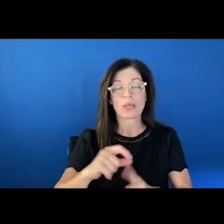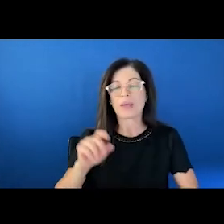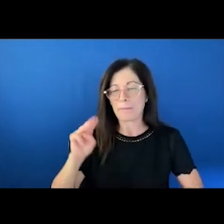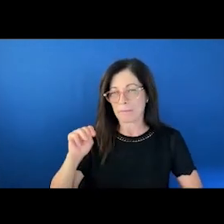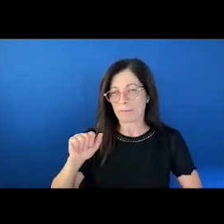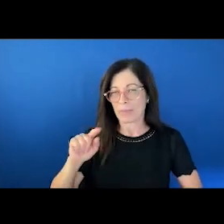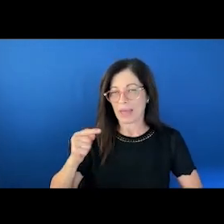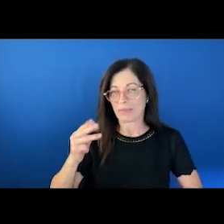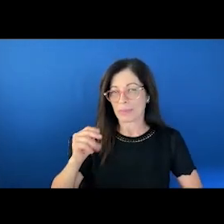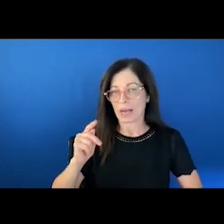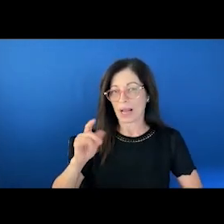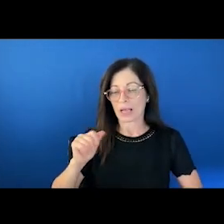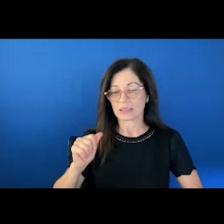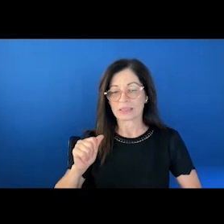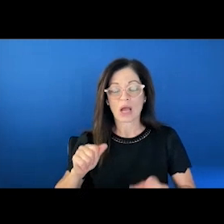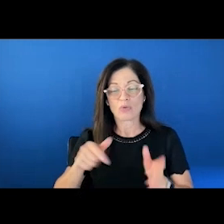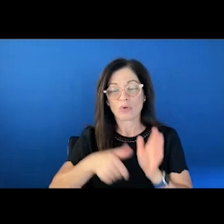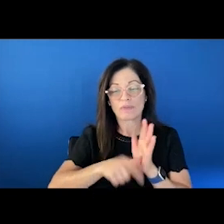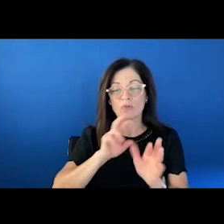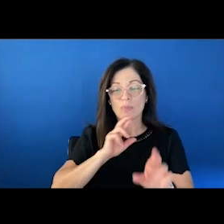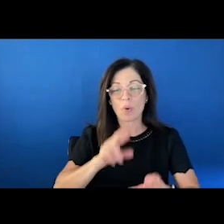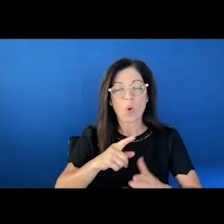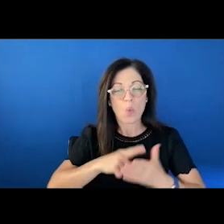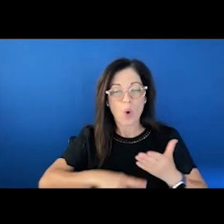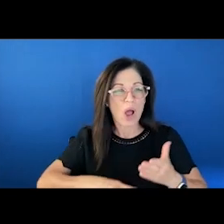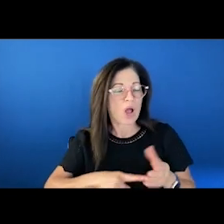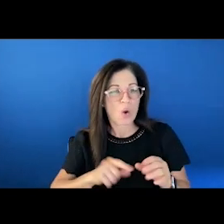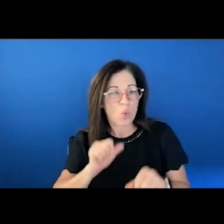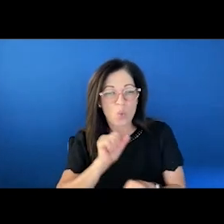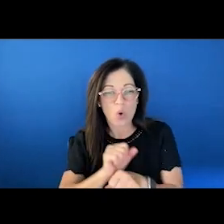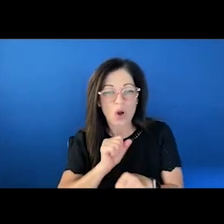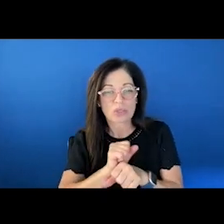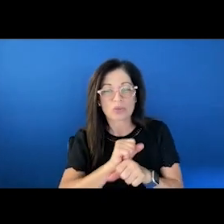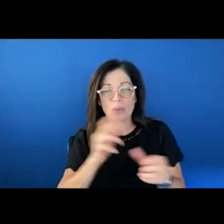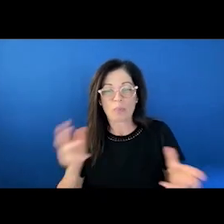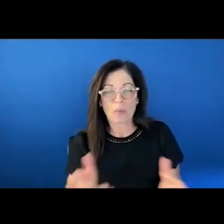is Mathematica’s Evidence Review Report: What Works to Promote Competitive Integrated